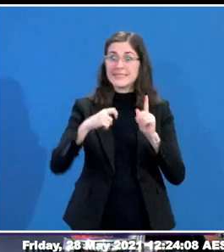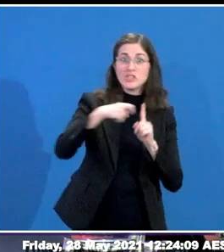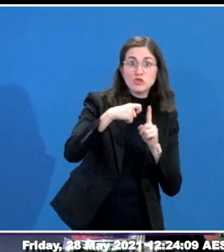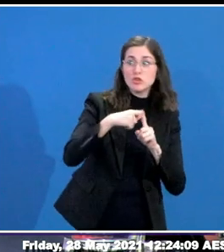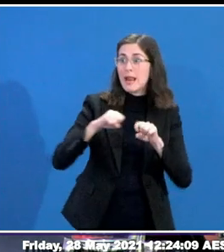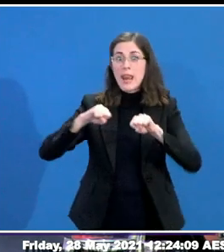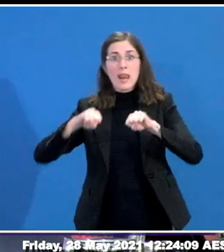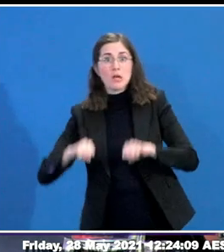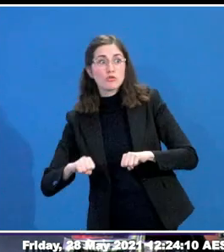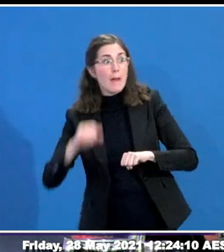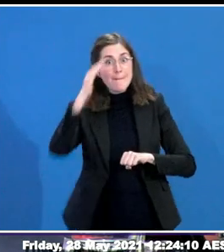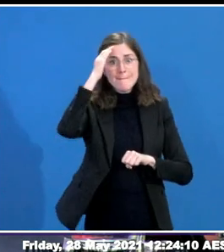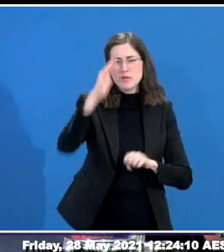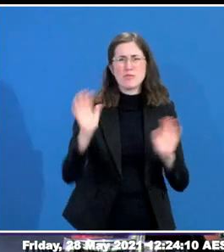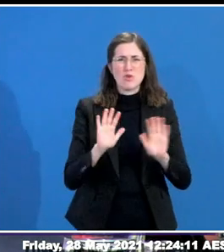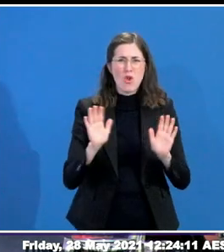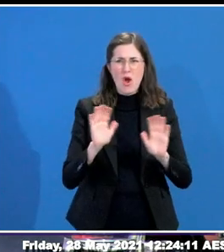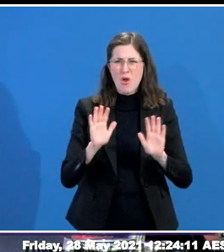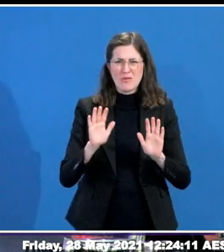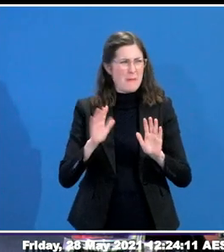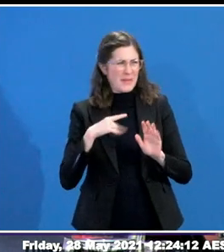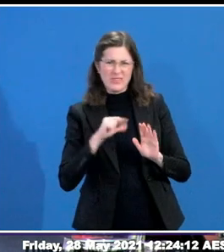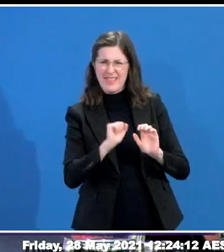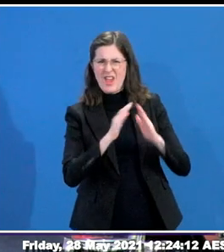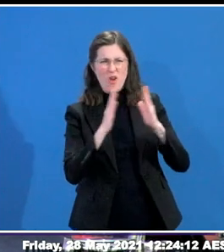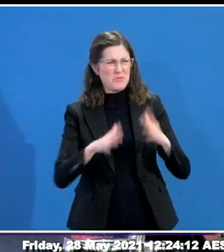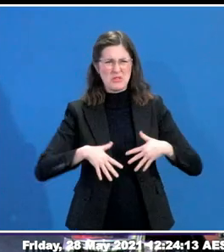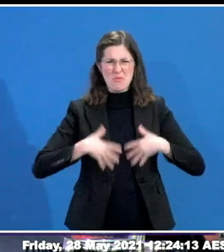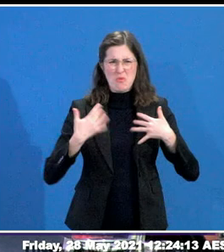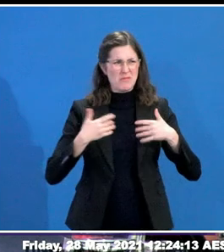because it is their home and it would be inappropriate, but it is in all of